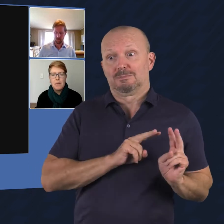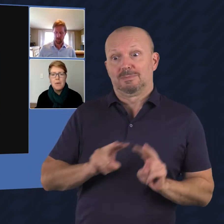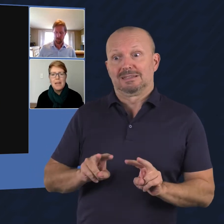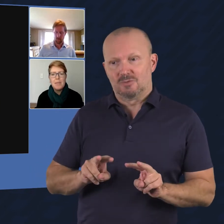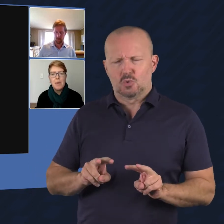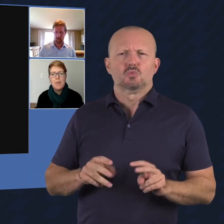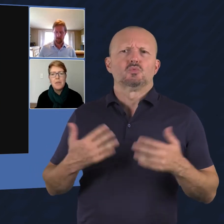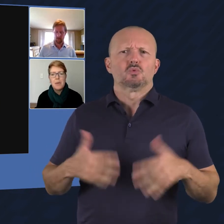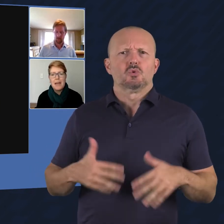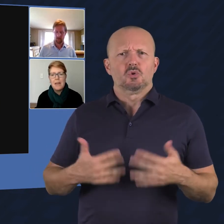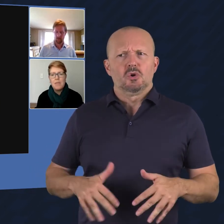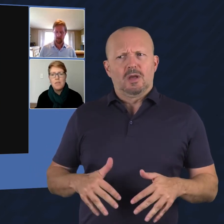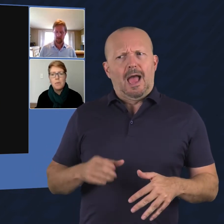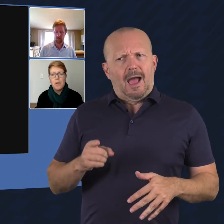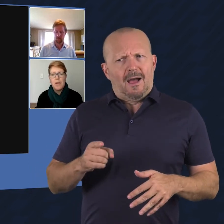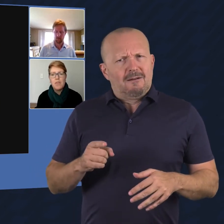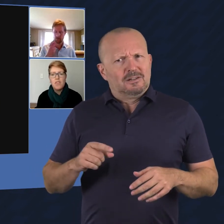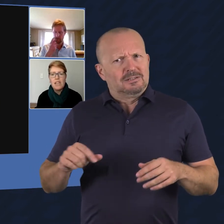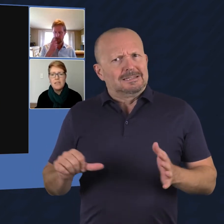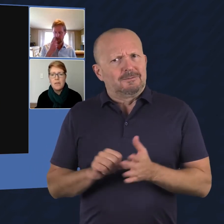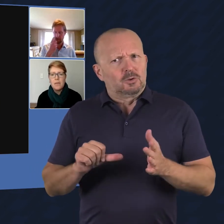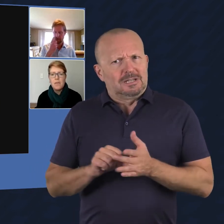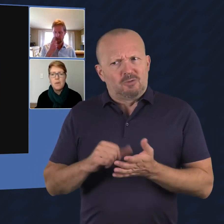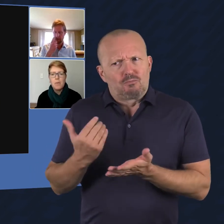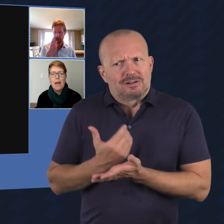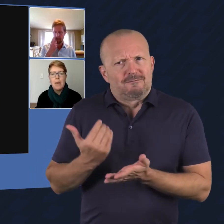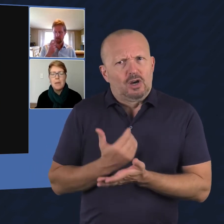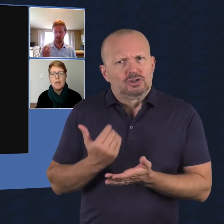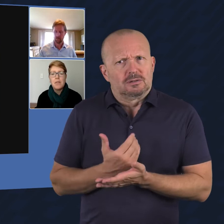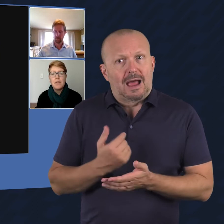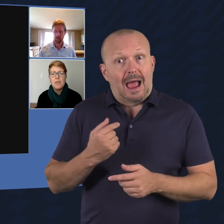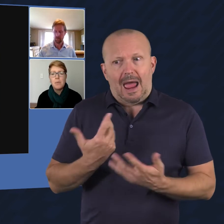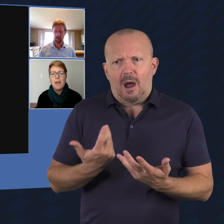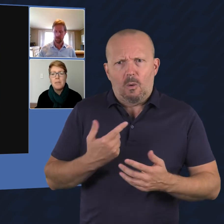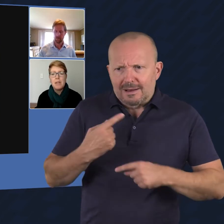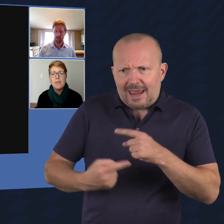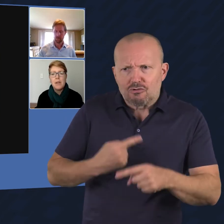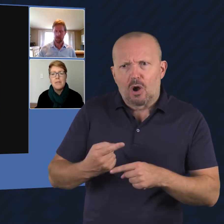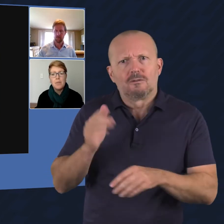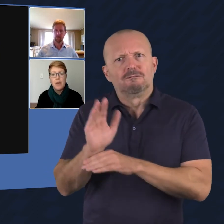it posed an array of digital preservation challenges in terms of how we could continue to provide